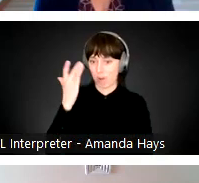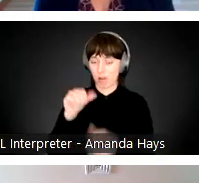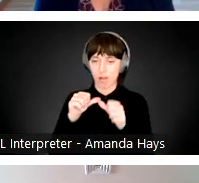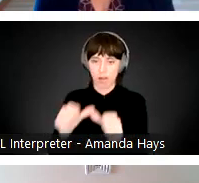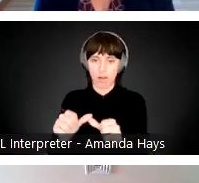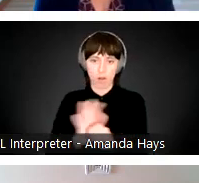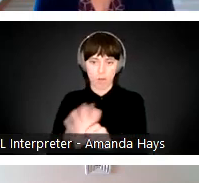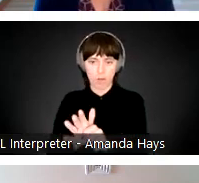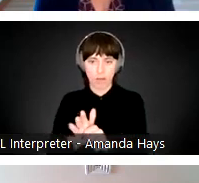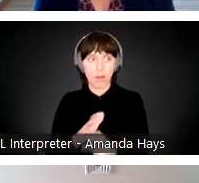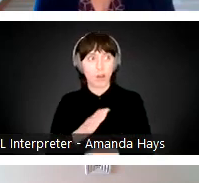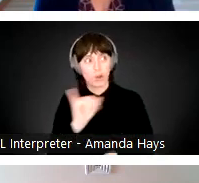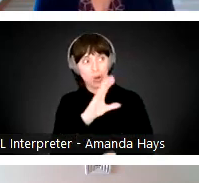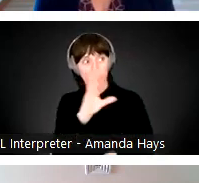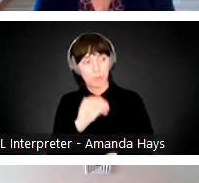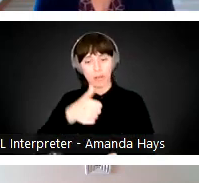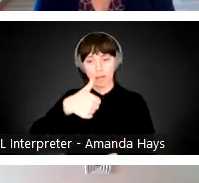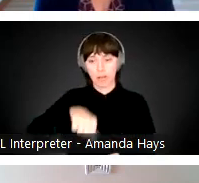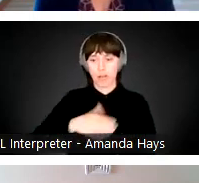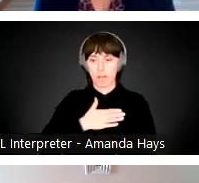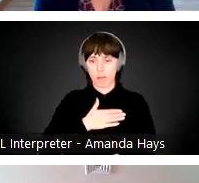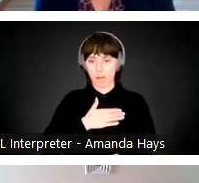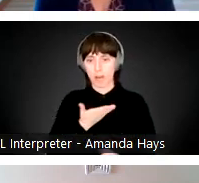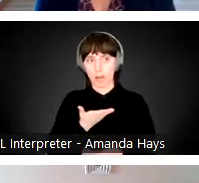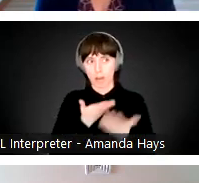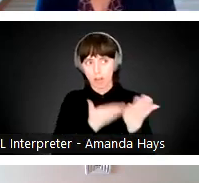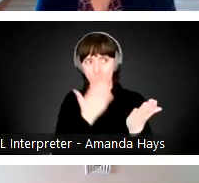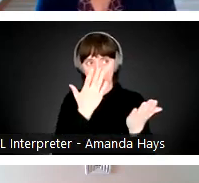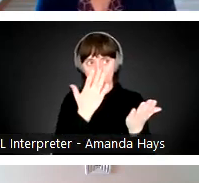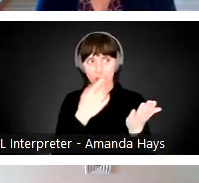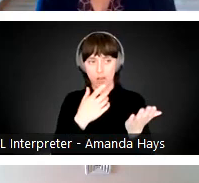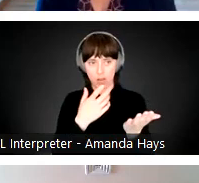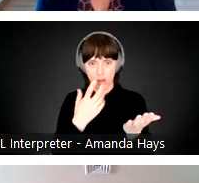disability claim and the reasoning